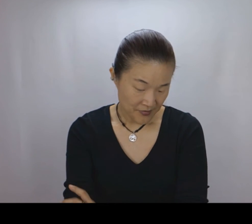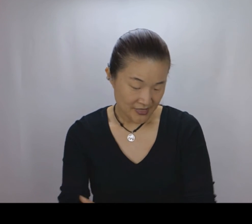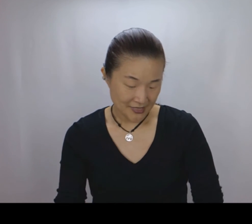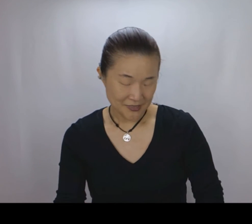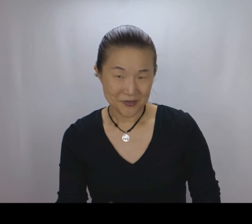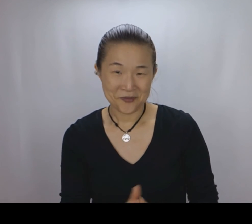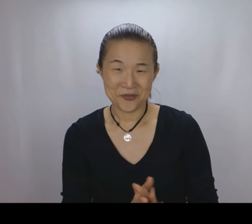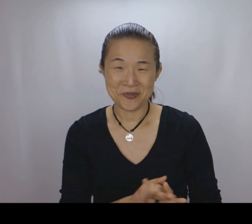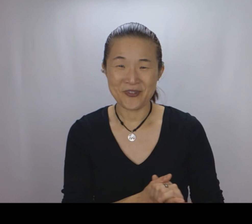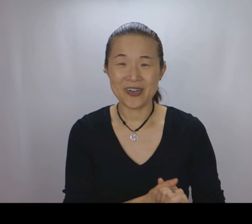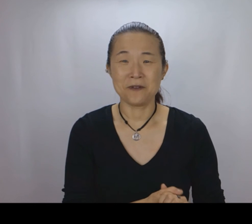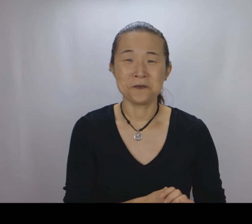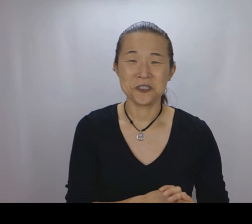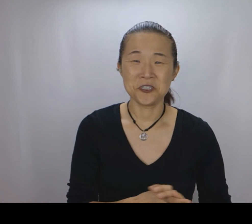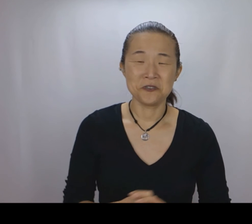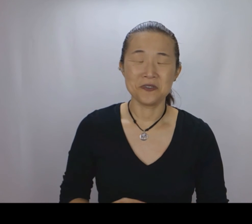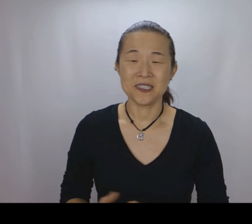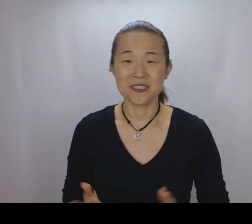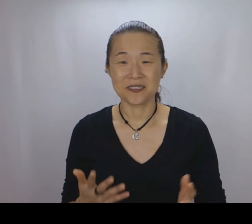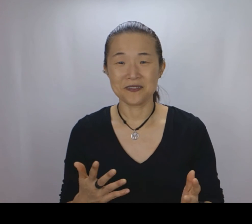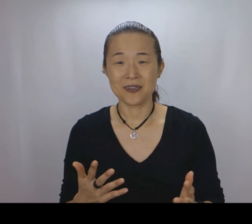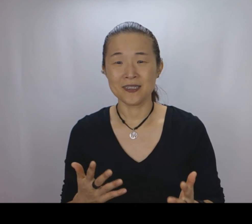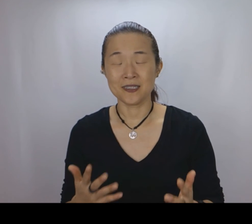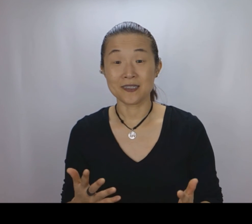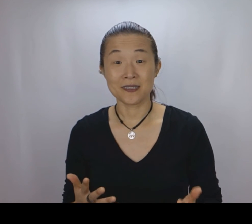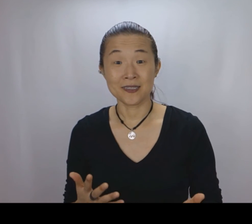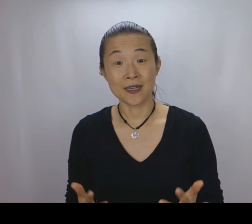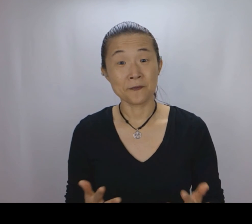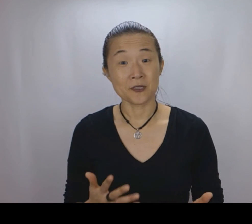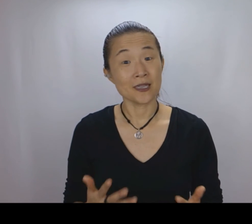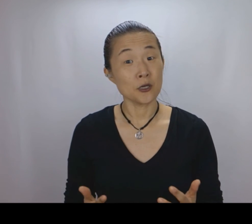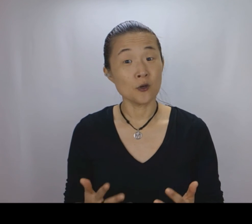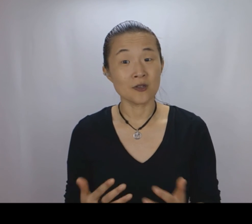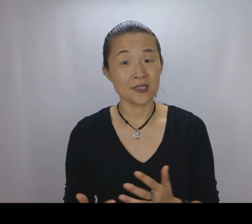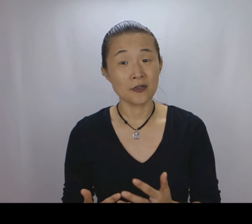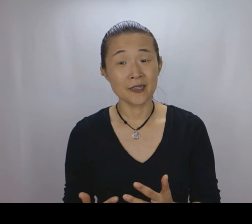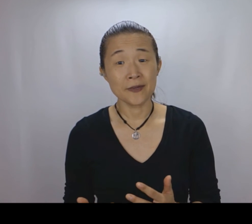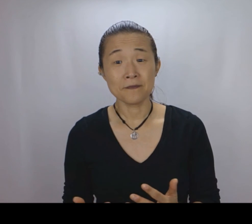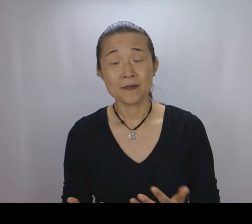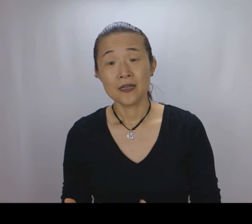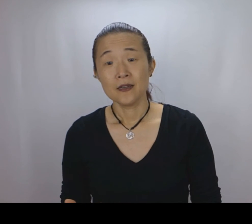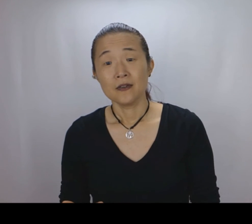And this, it will be very helpful to you, is the sign for slow or slowly.